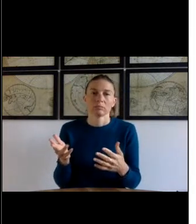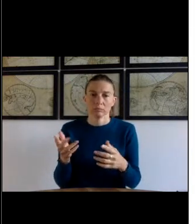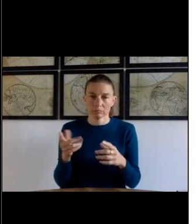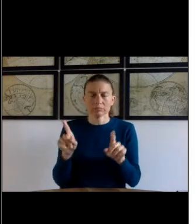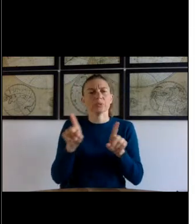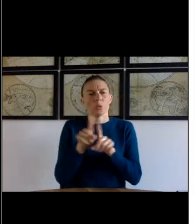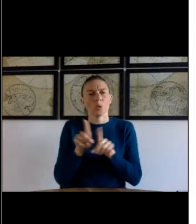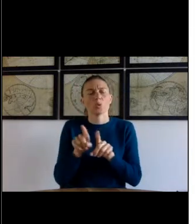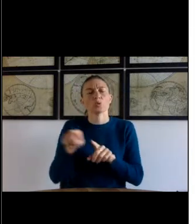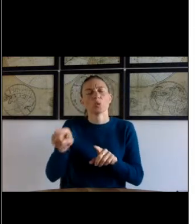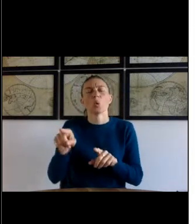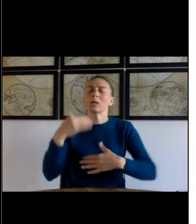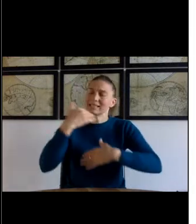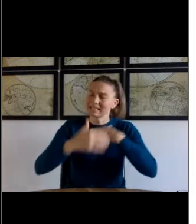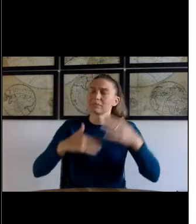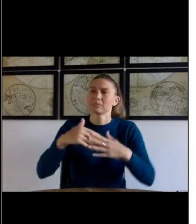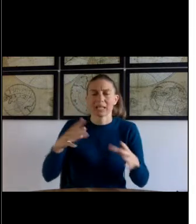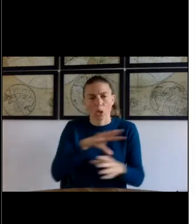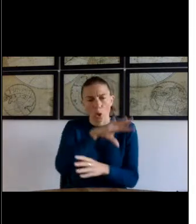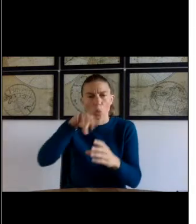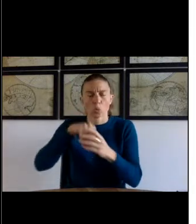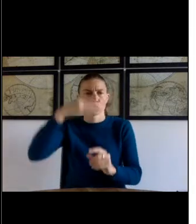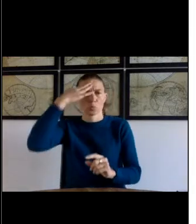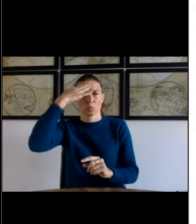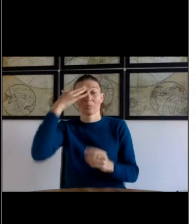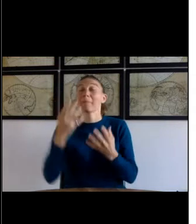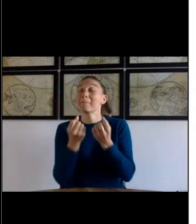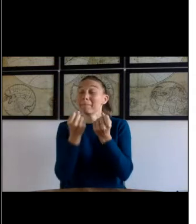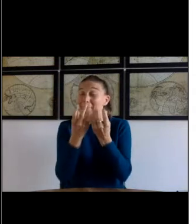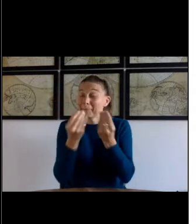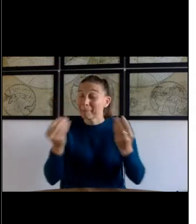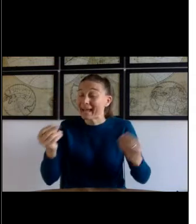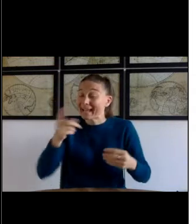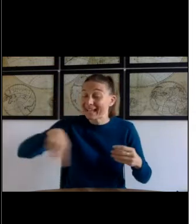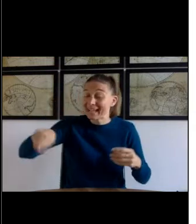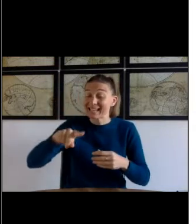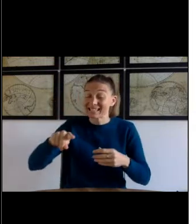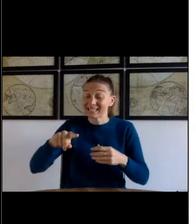for those that are not disability-focused or DPOs.